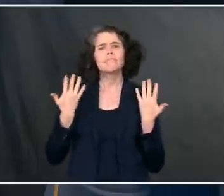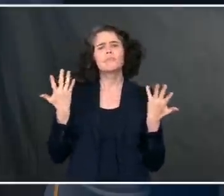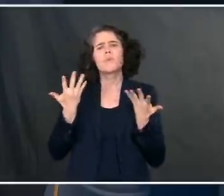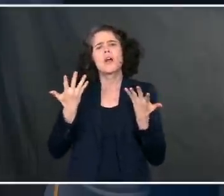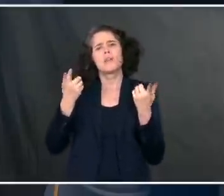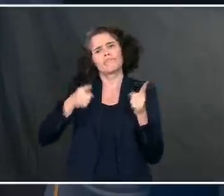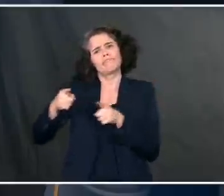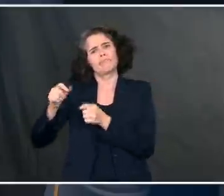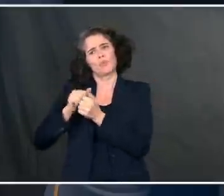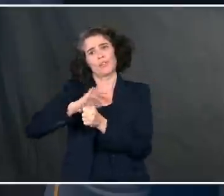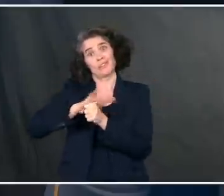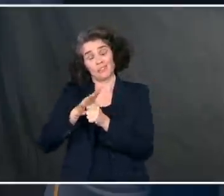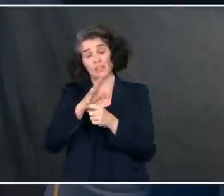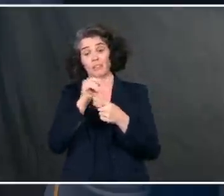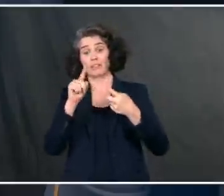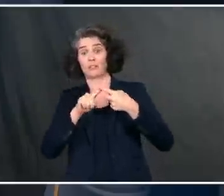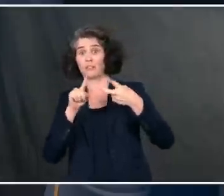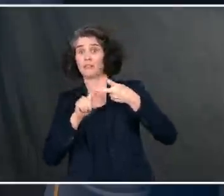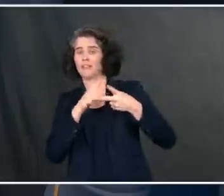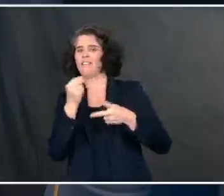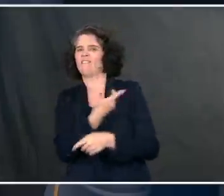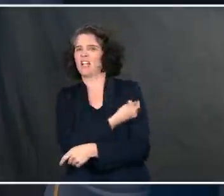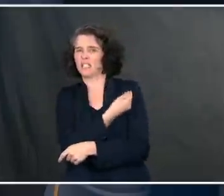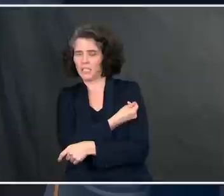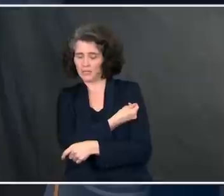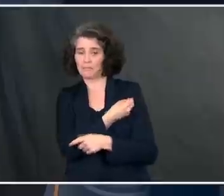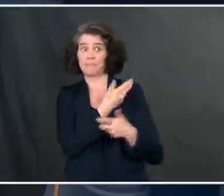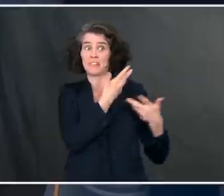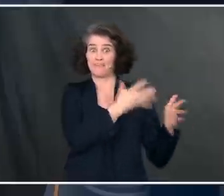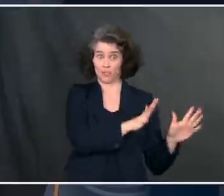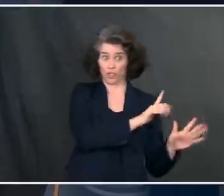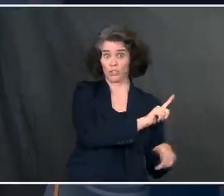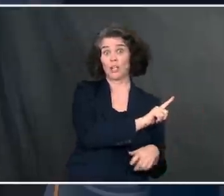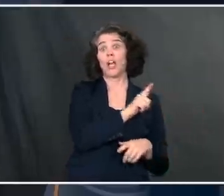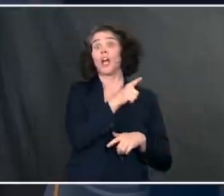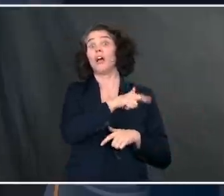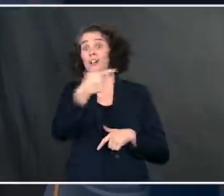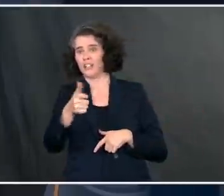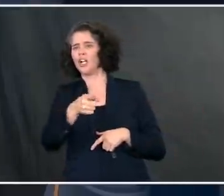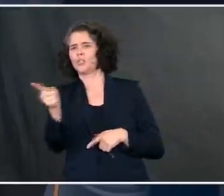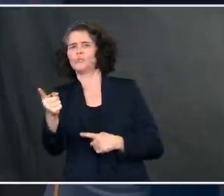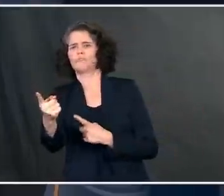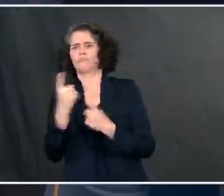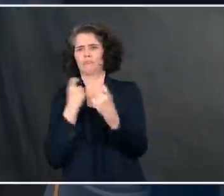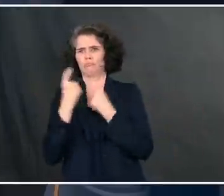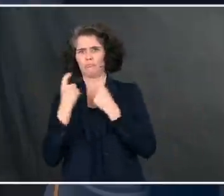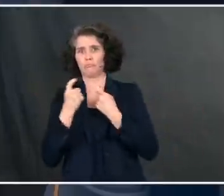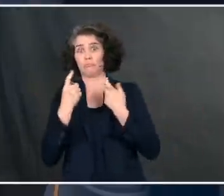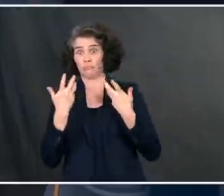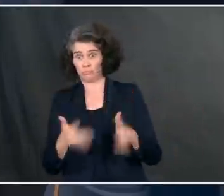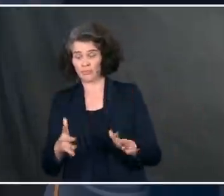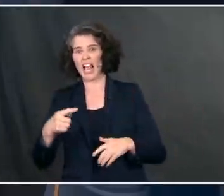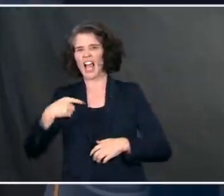He'll take some of your questions. I will play the role of the bad cop when it's time for him to go and get to the work of the American people.